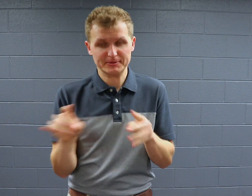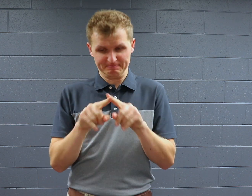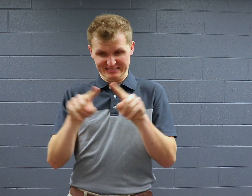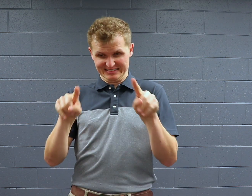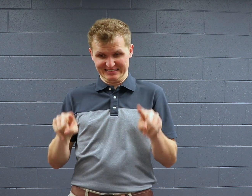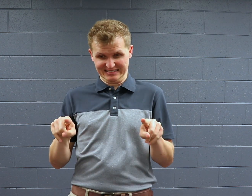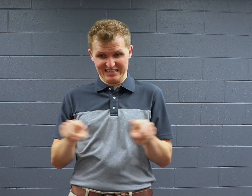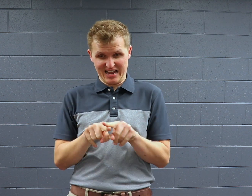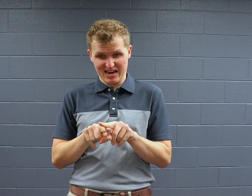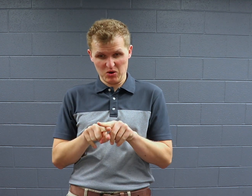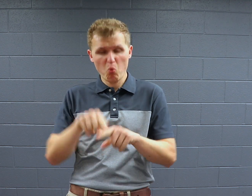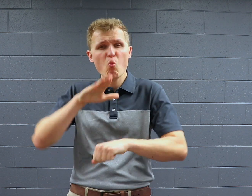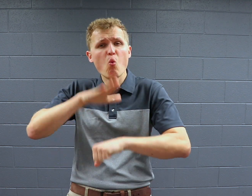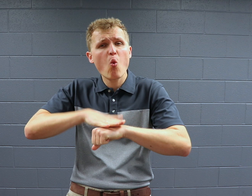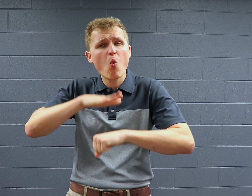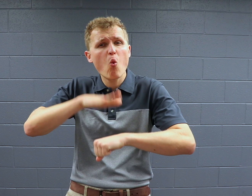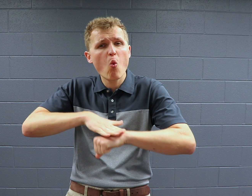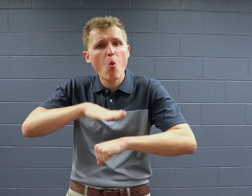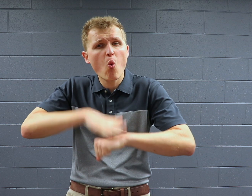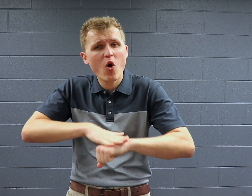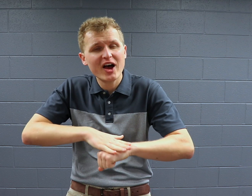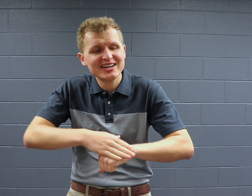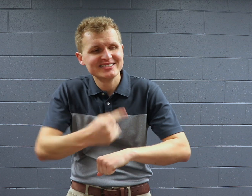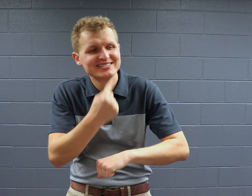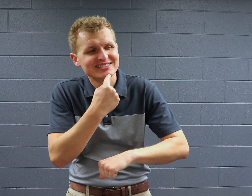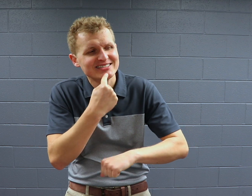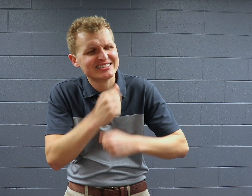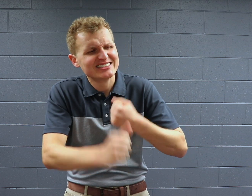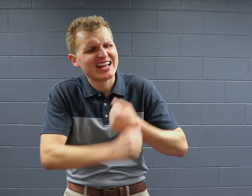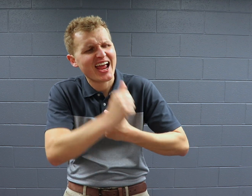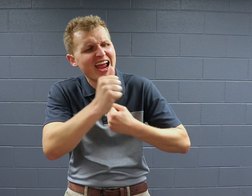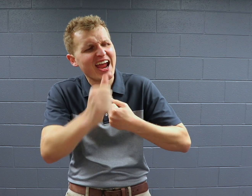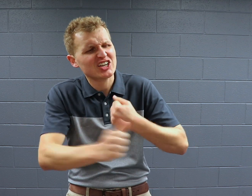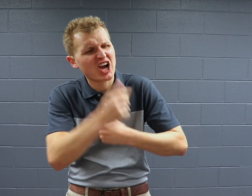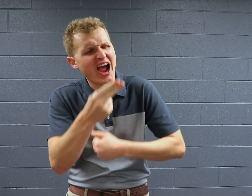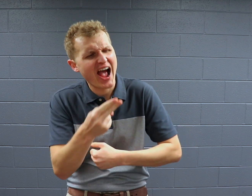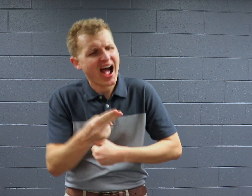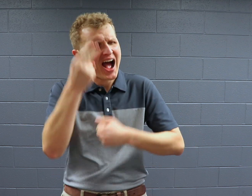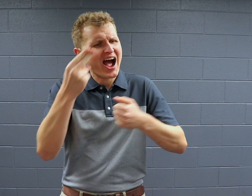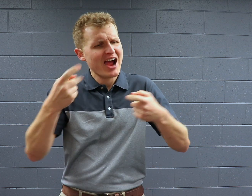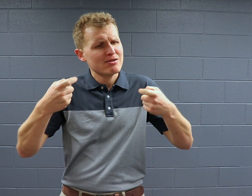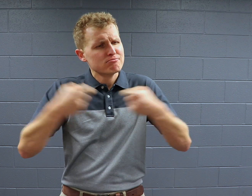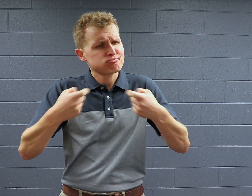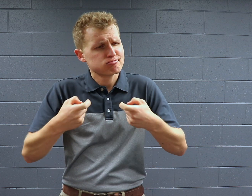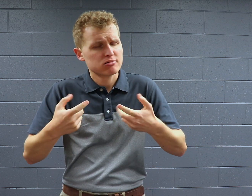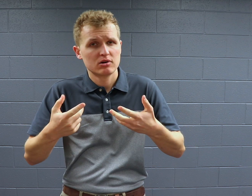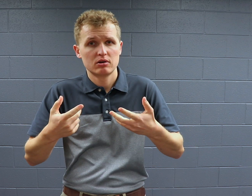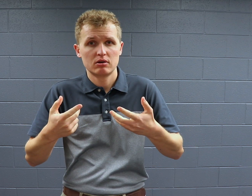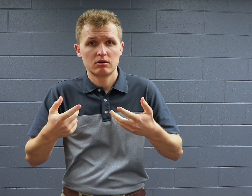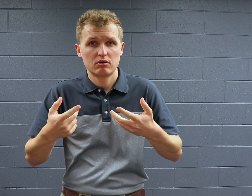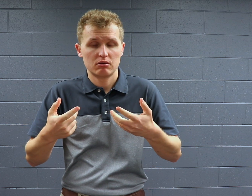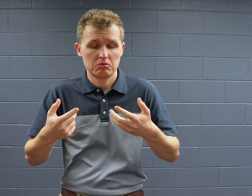There was also a warning sign that said, "Danger/High Voltage."